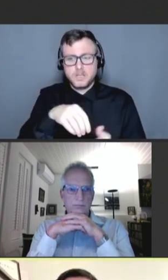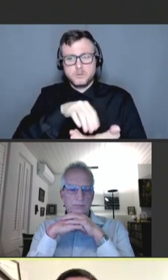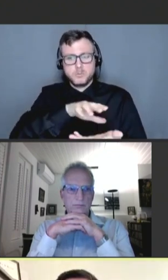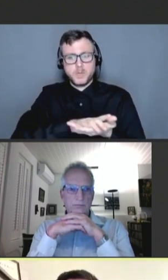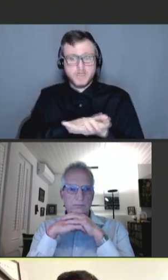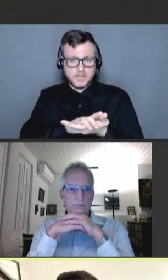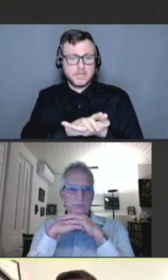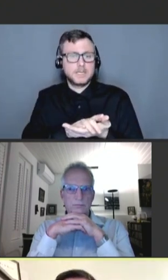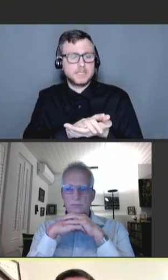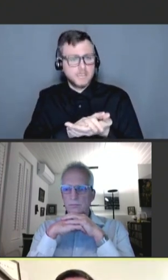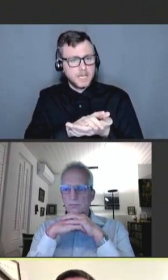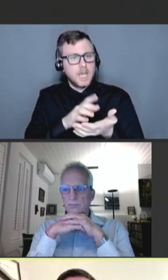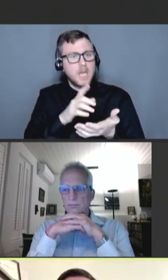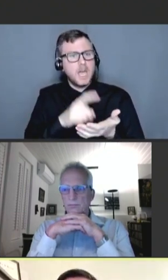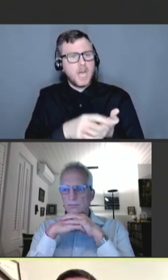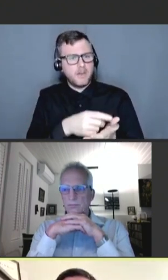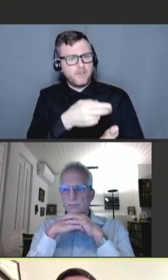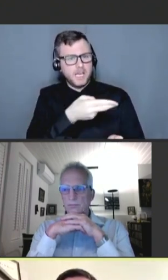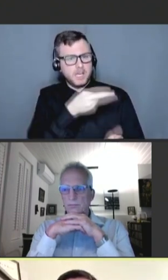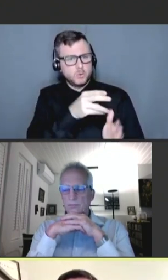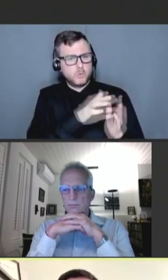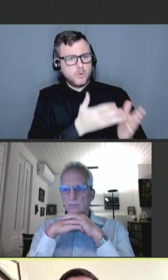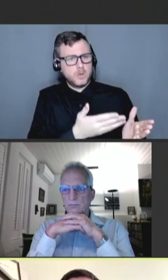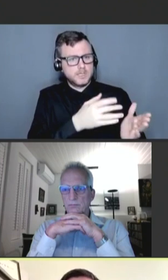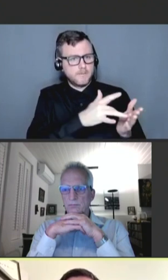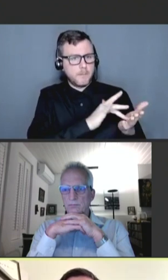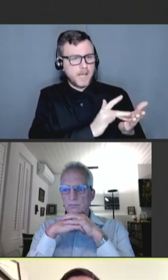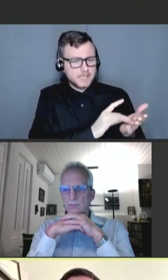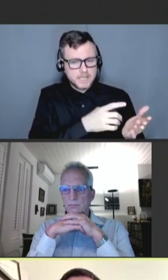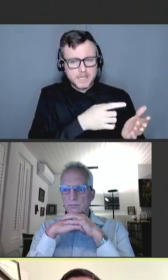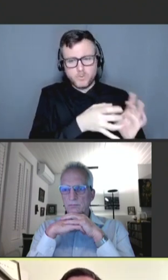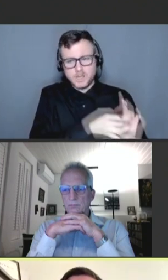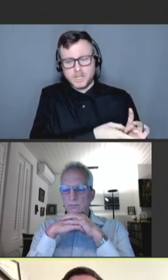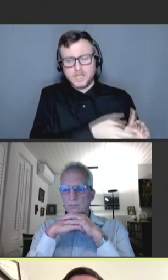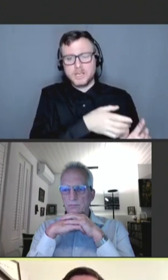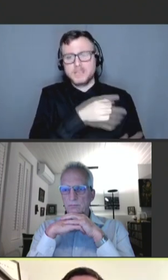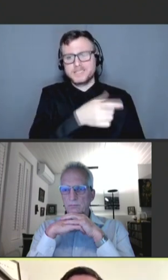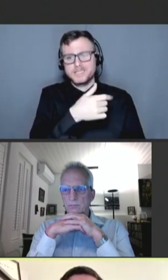of medicine as, really, a major inflection point, and you know, patient participation,